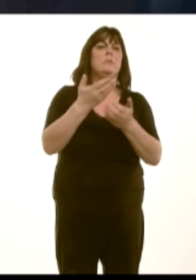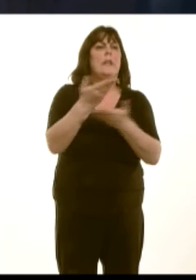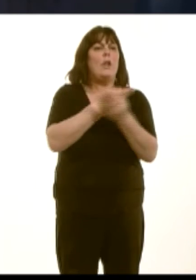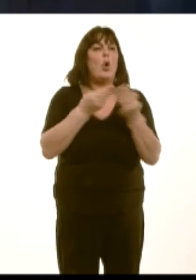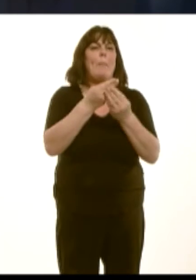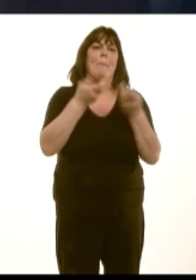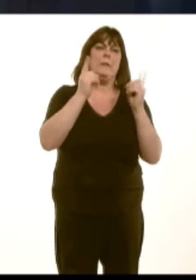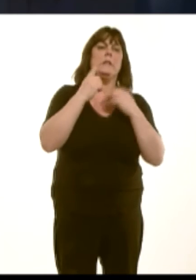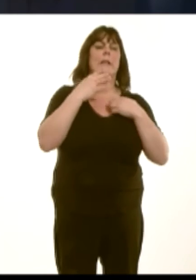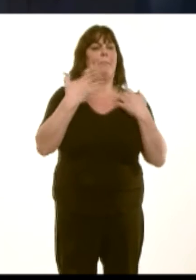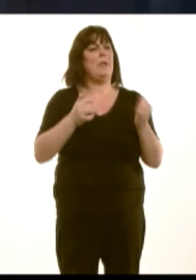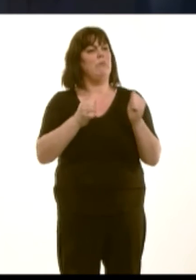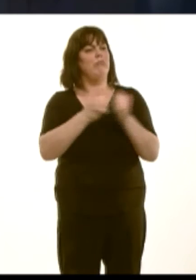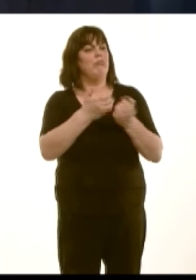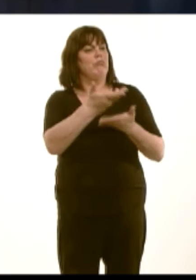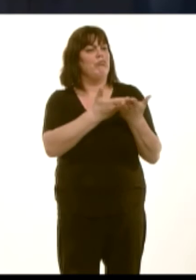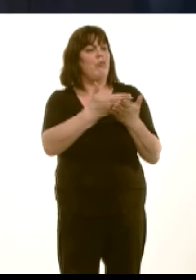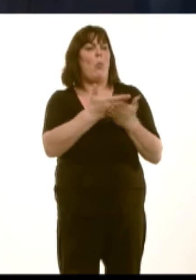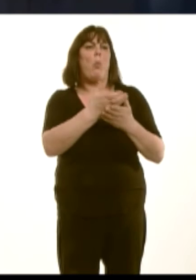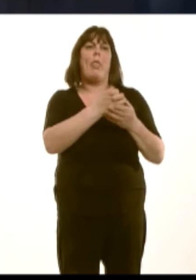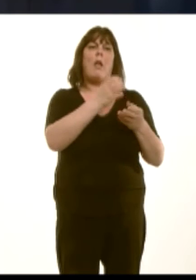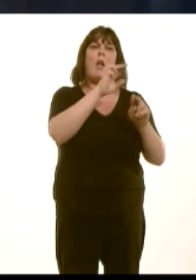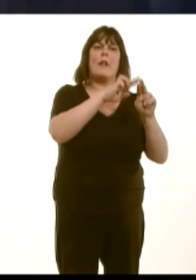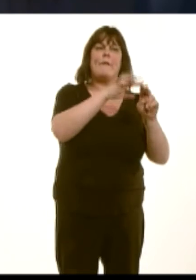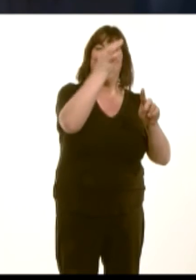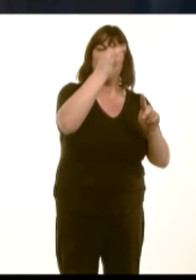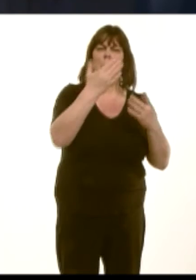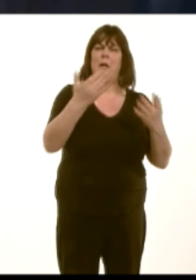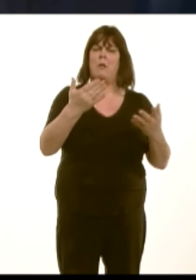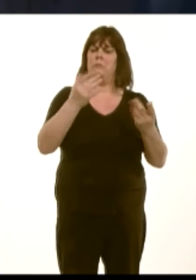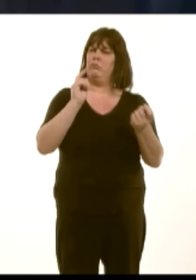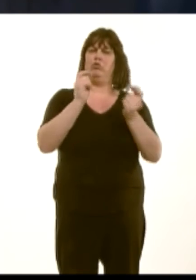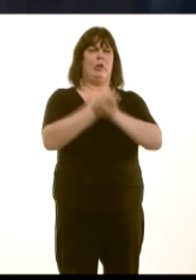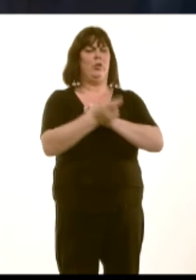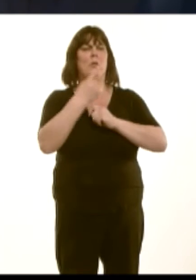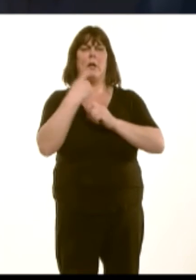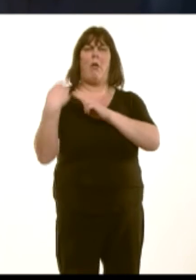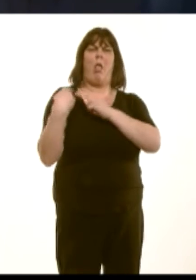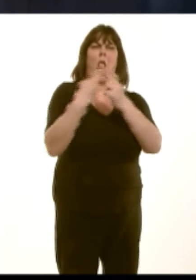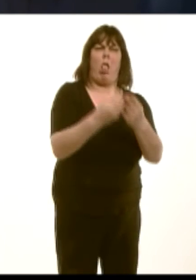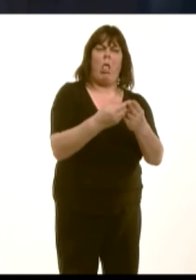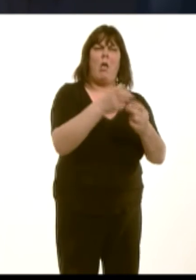However, I am therefore surprised that today you seem to be suggesting that it is Cardiff council that will be taking that matter forward.